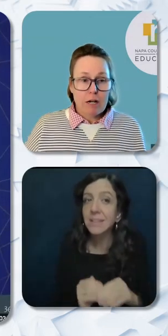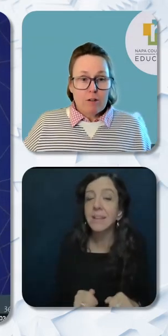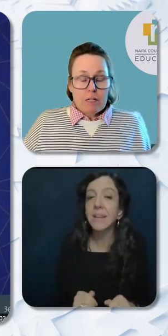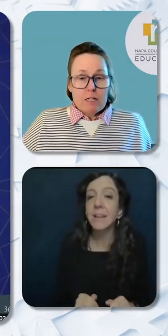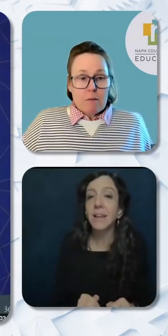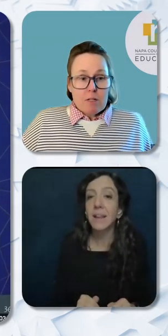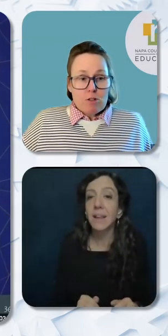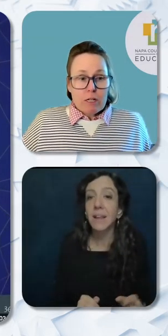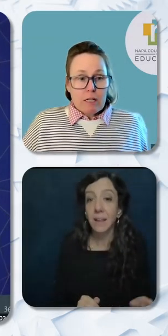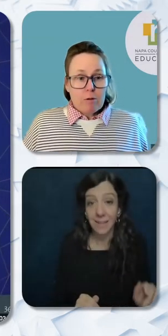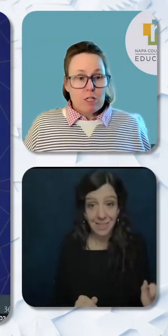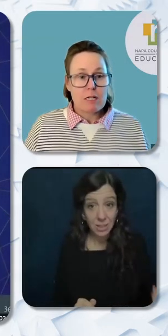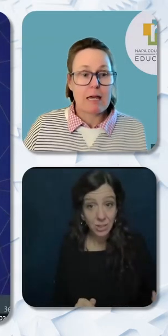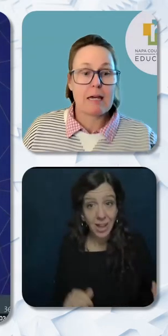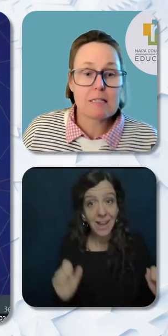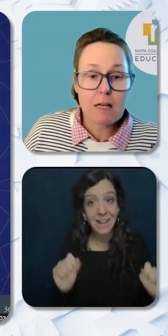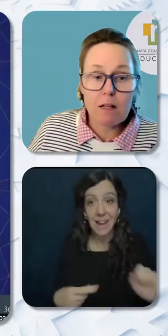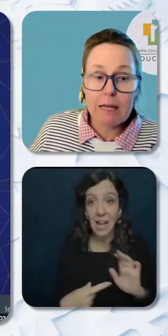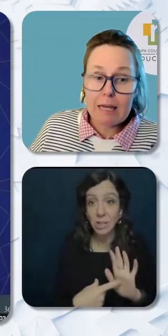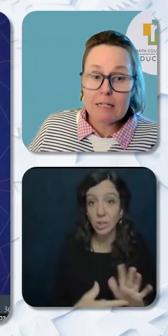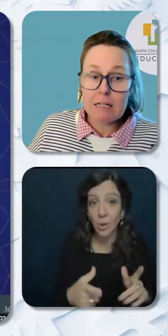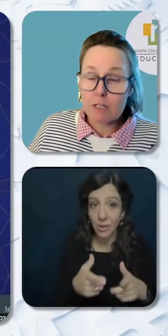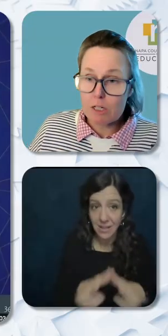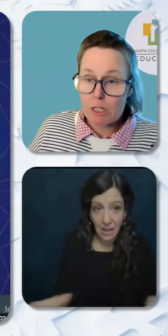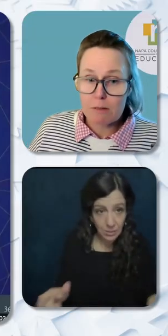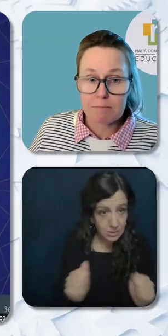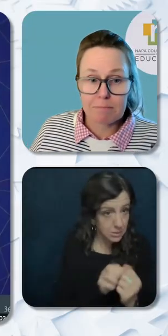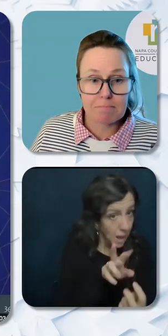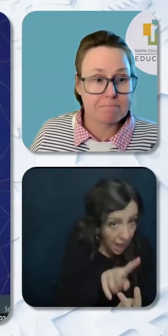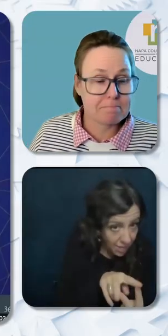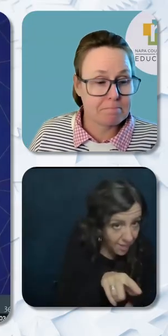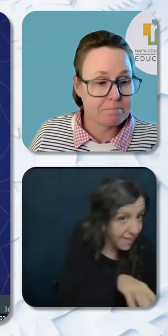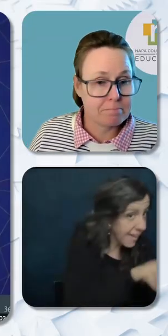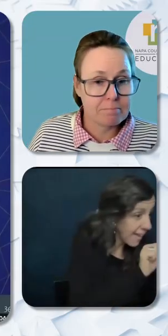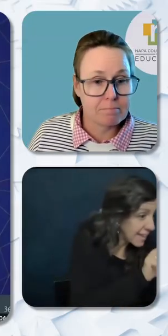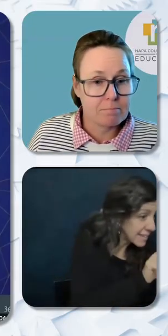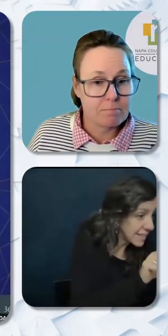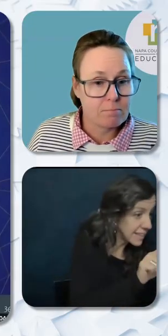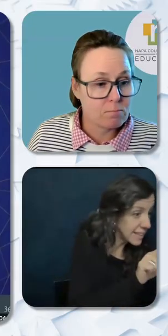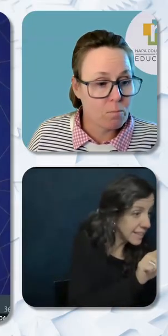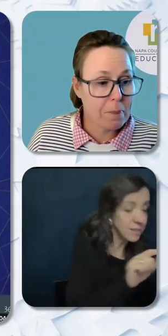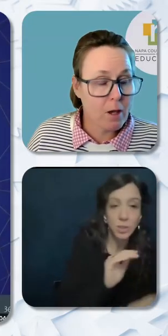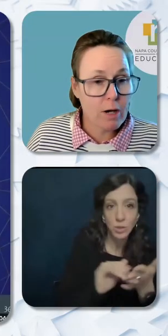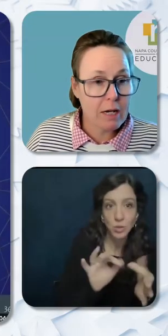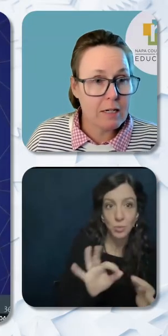The child can demonstrate language in ASL and English.